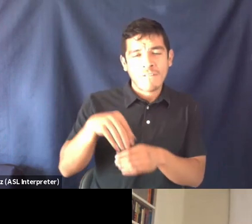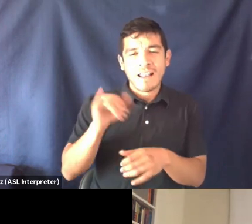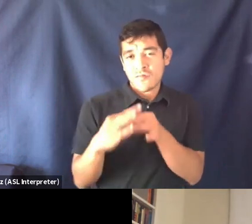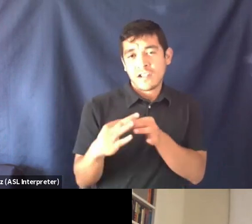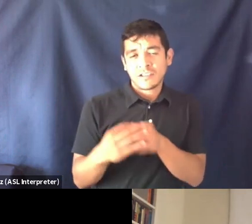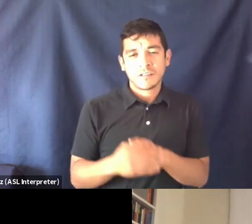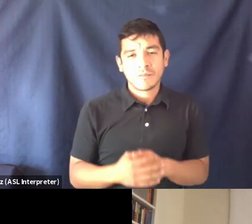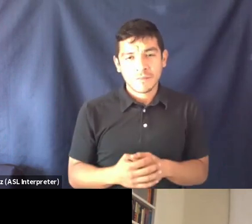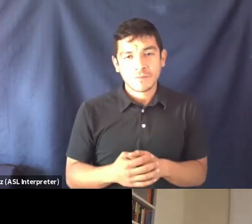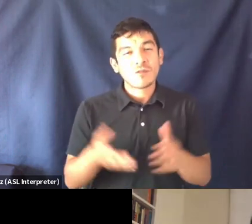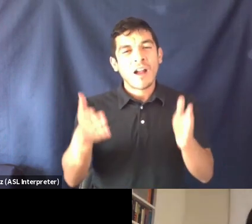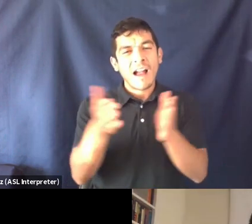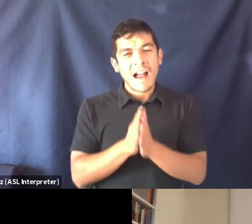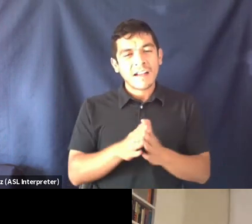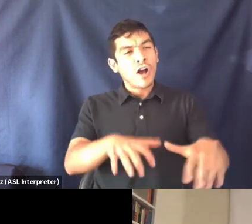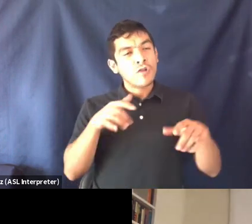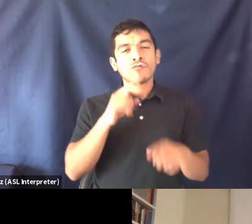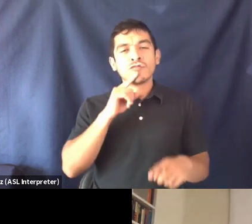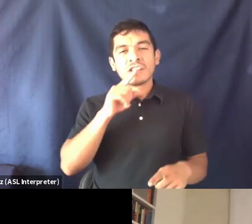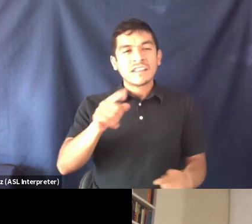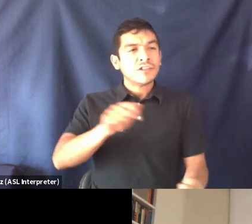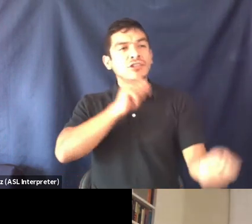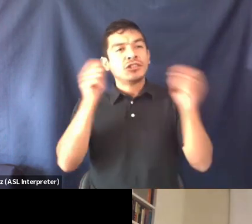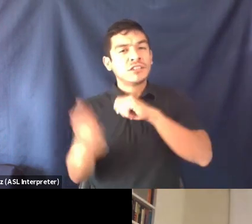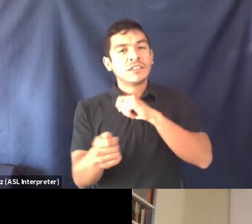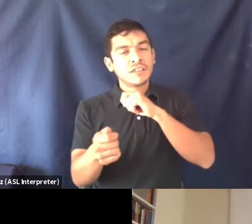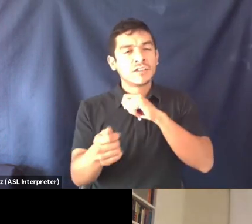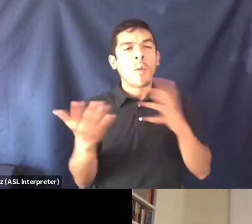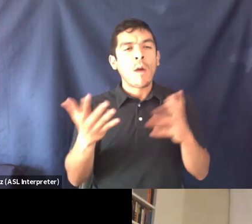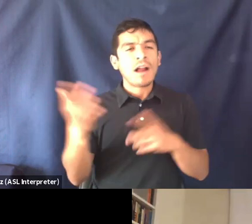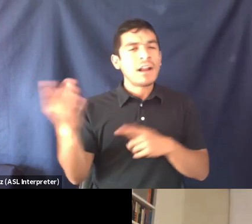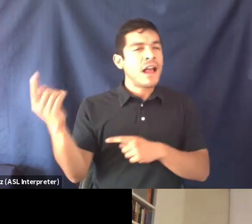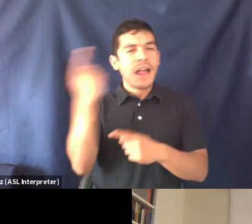what they assume to be true about stray dogs or all that, you know, what's the right way to co-exist